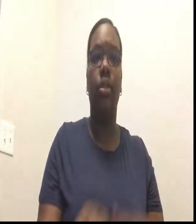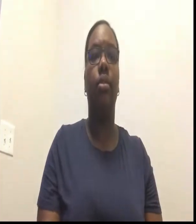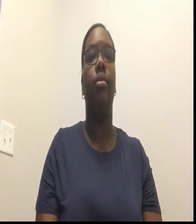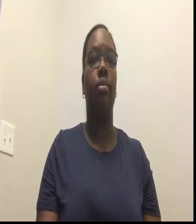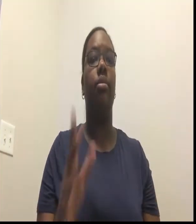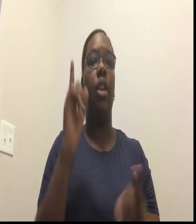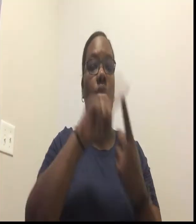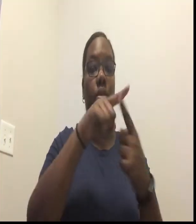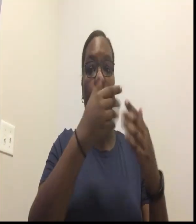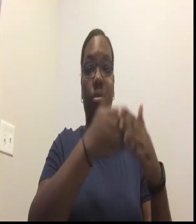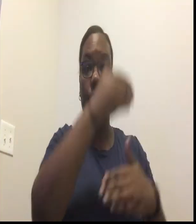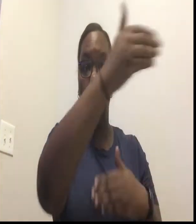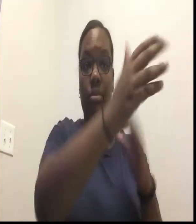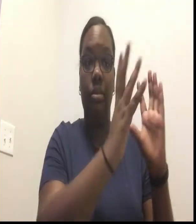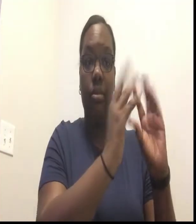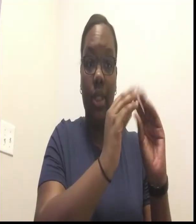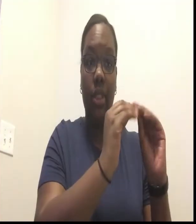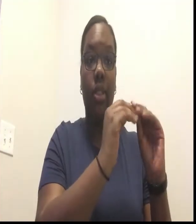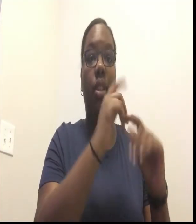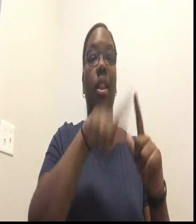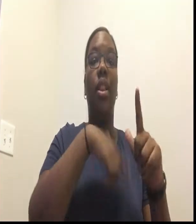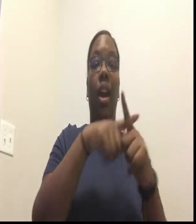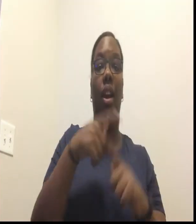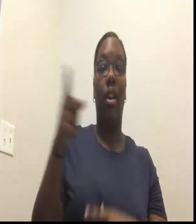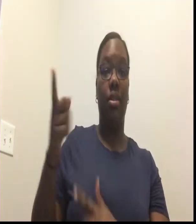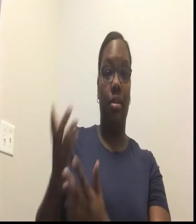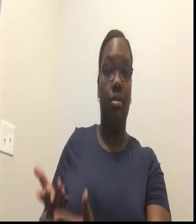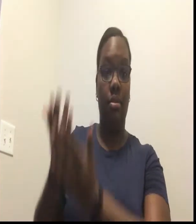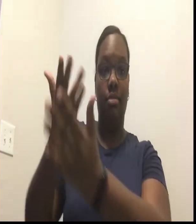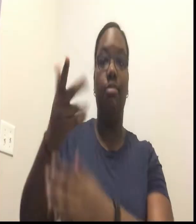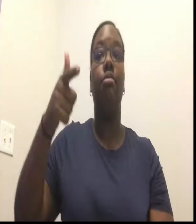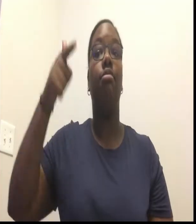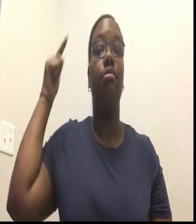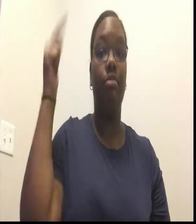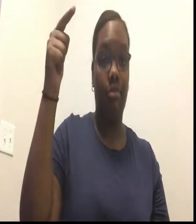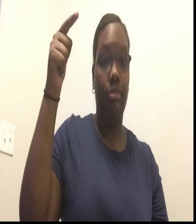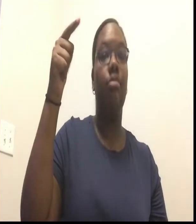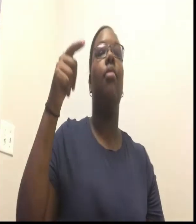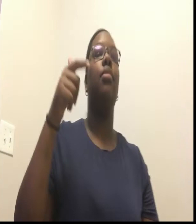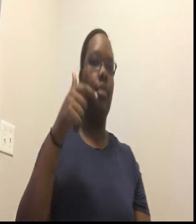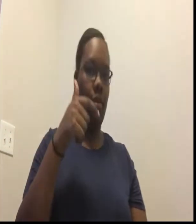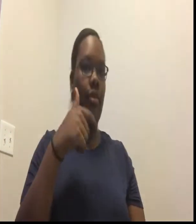until next meeting and then that motion gets seconded, I second that motion and